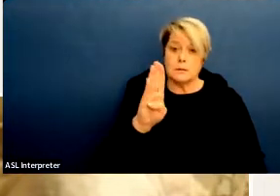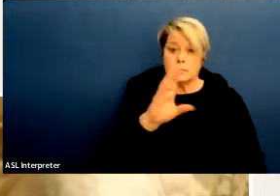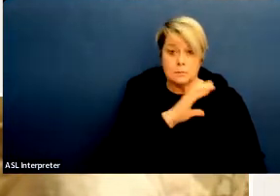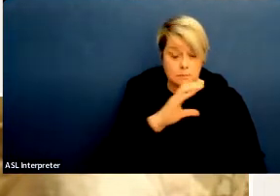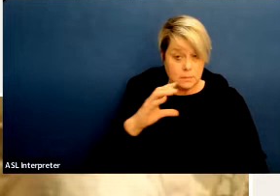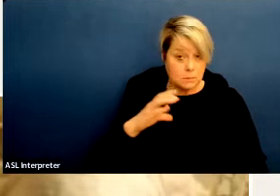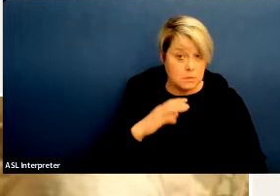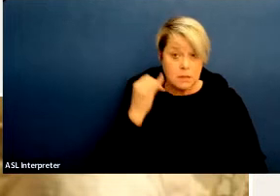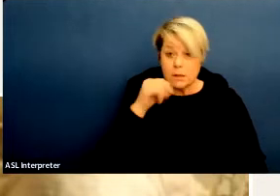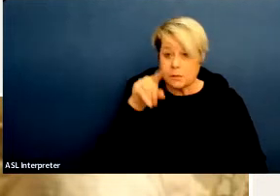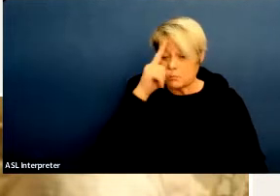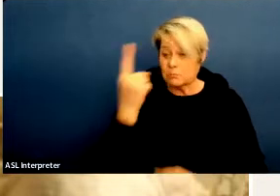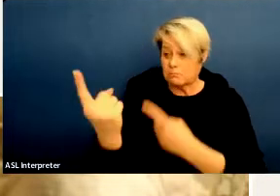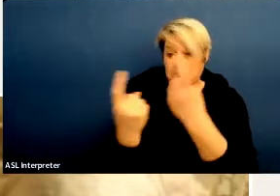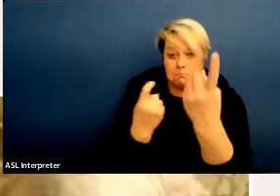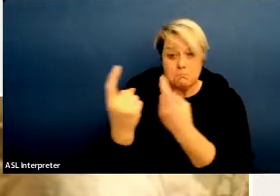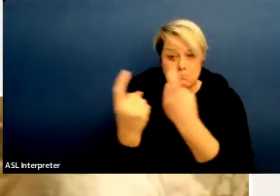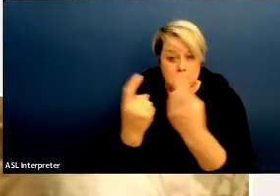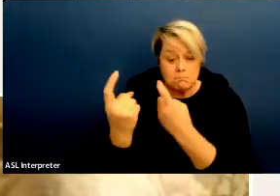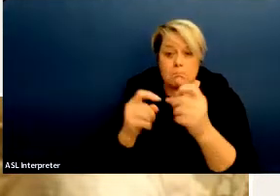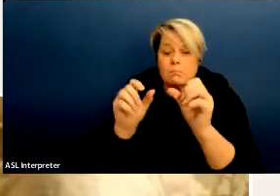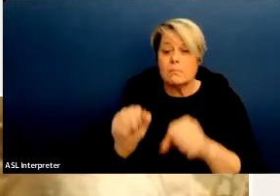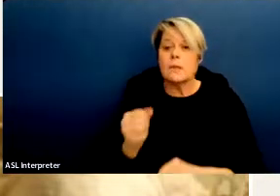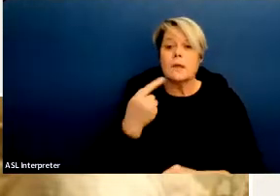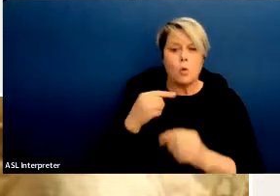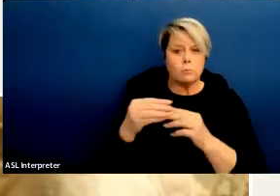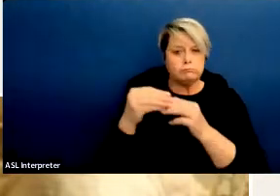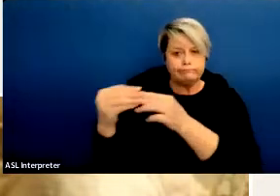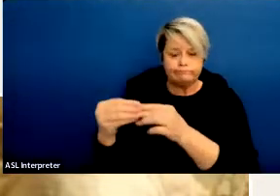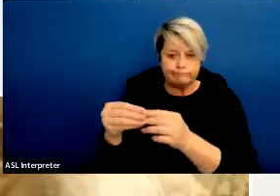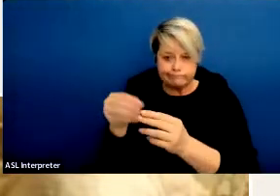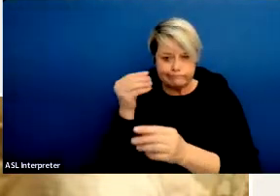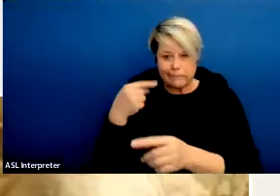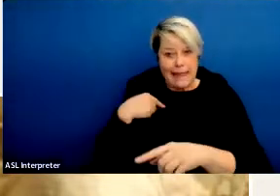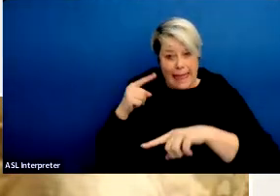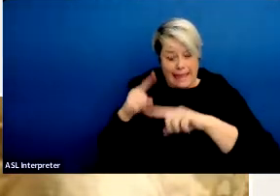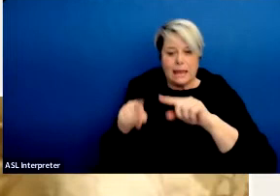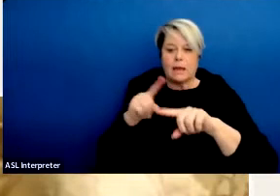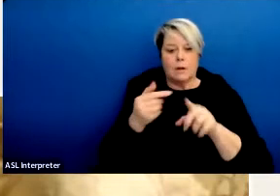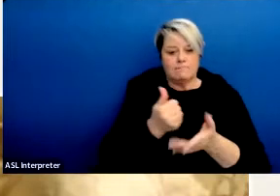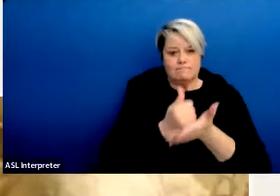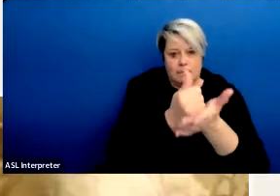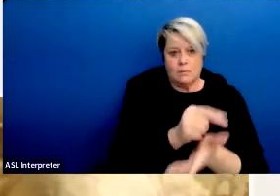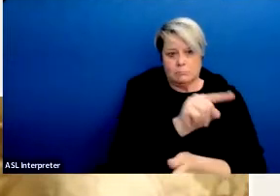as TANIA mentioned before I am a member for the OAIP innovation subcommittee and I'm happy to answer your